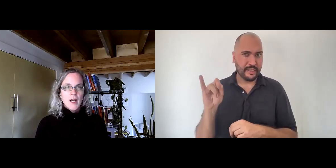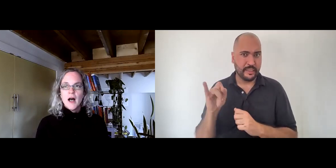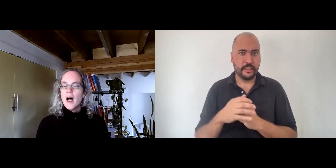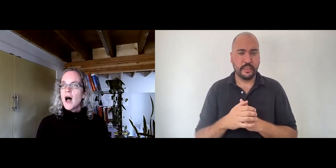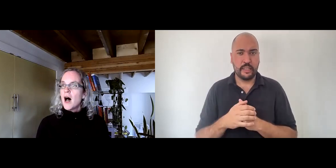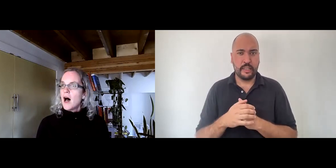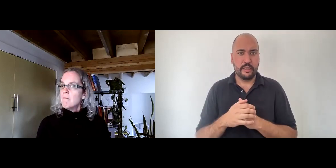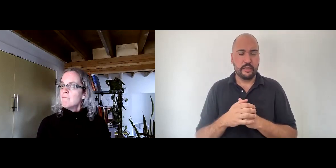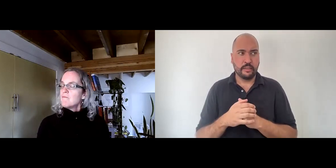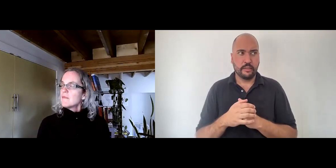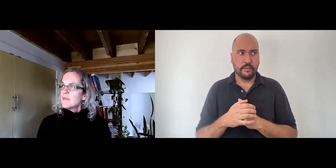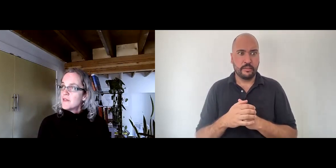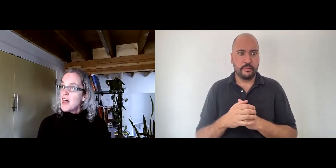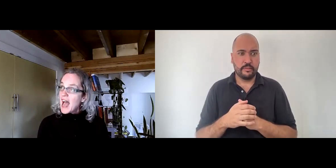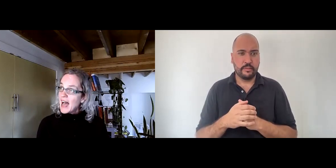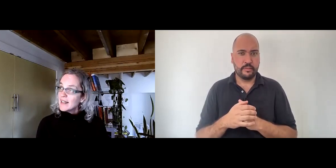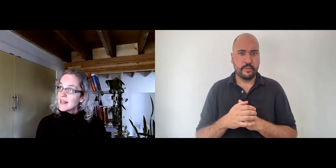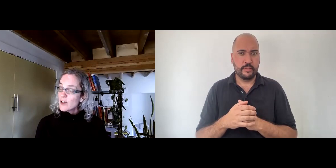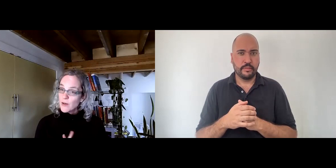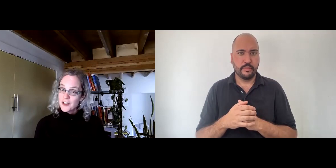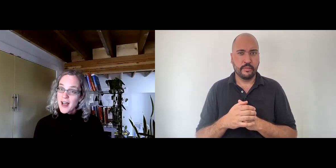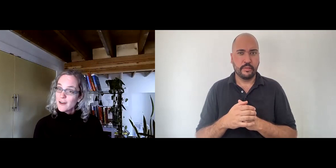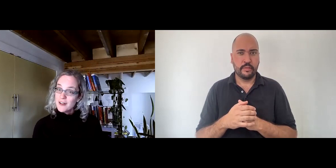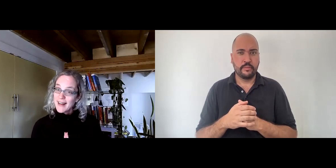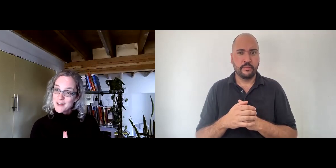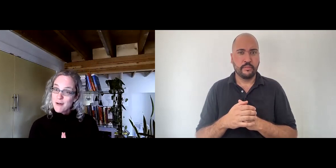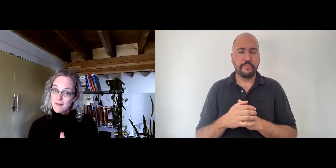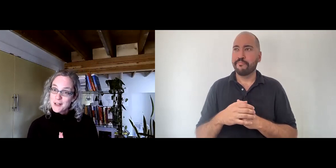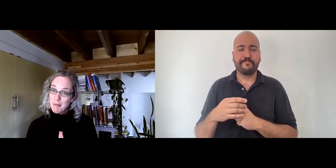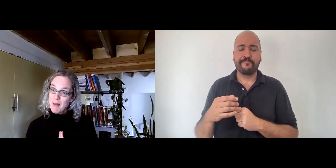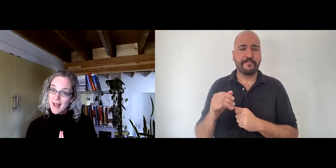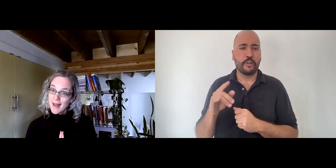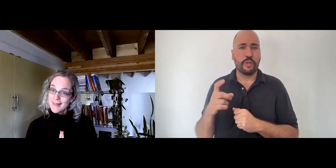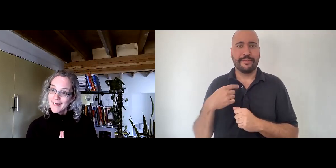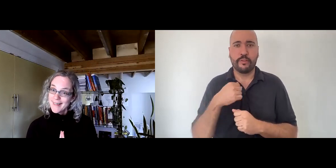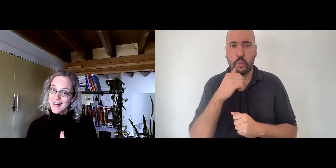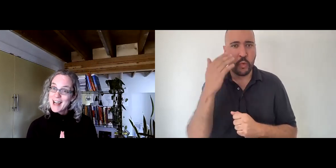That is a question I could not answer off the top of my head.